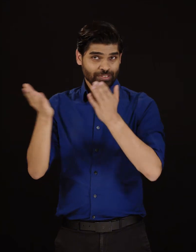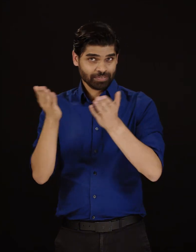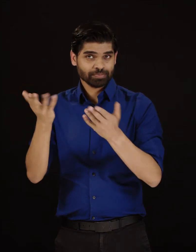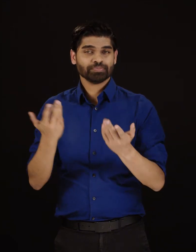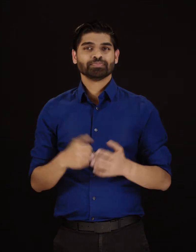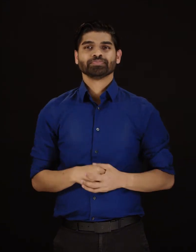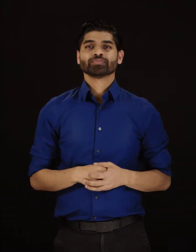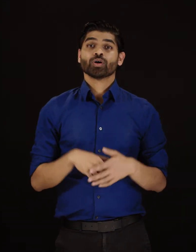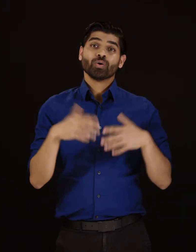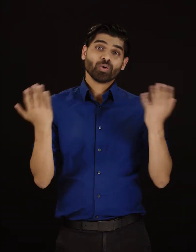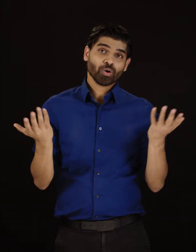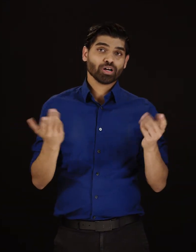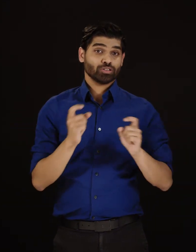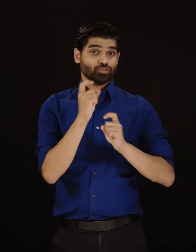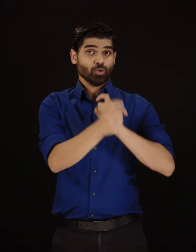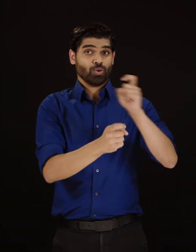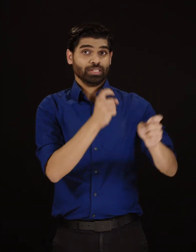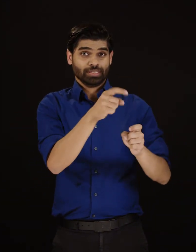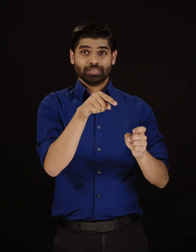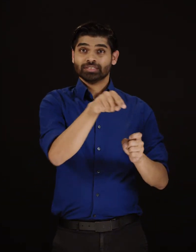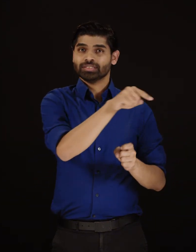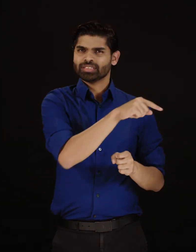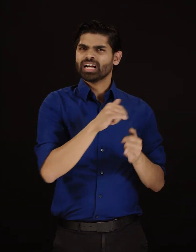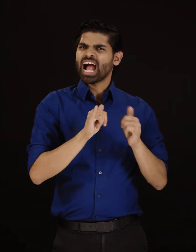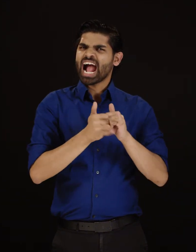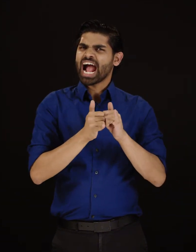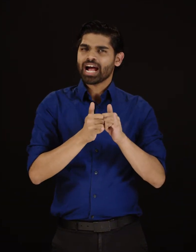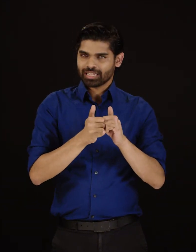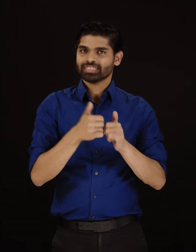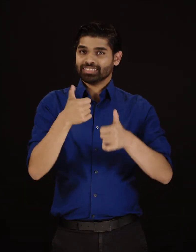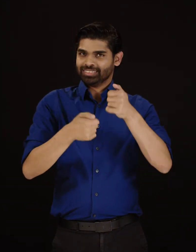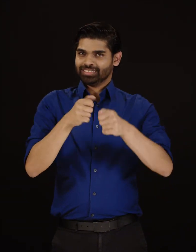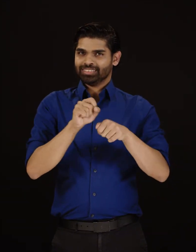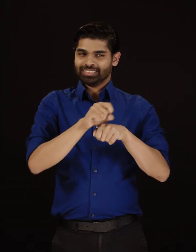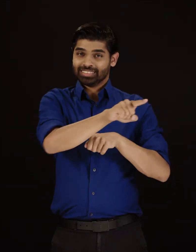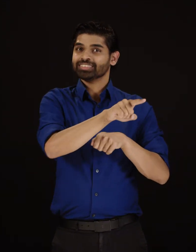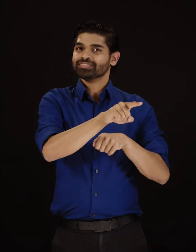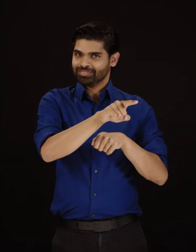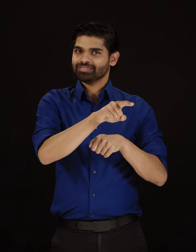made via text message to the Red Cross or other non-profit organizations.